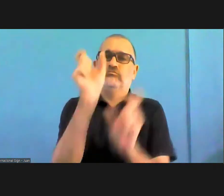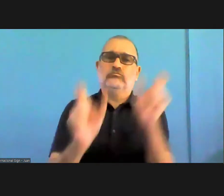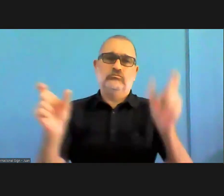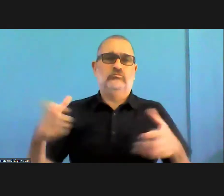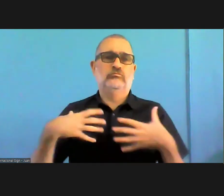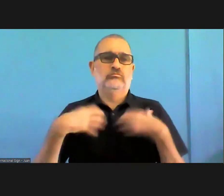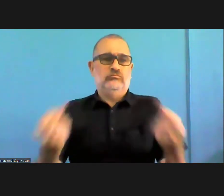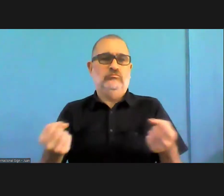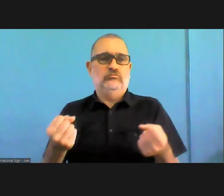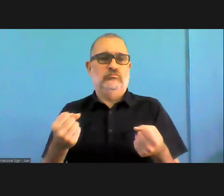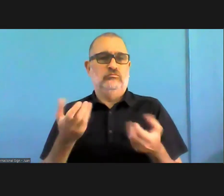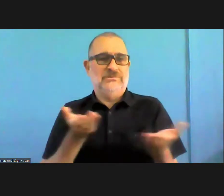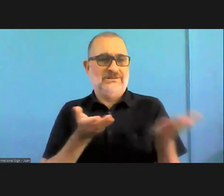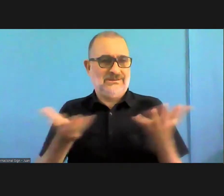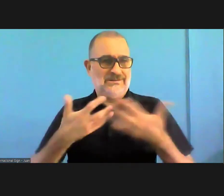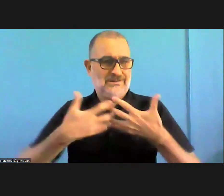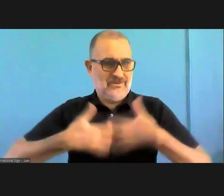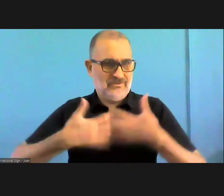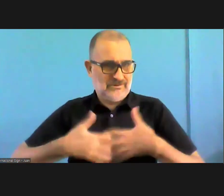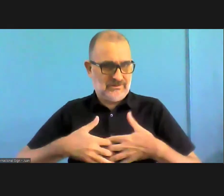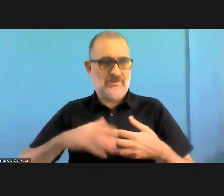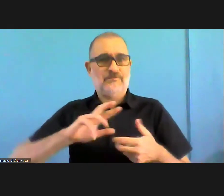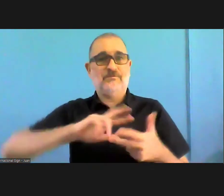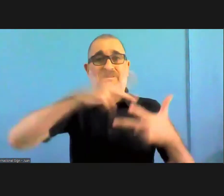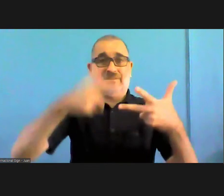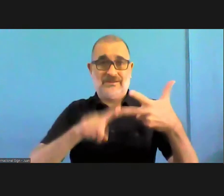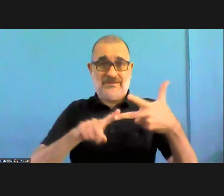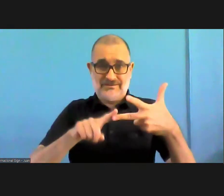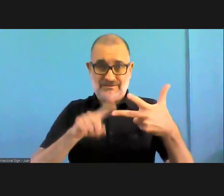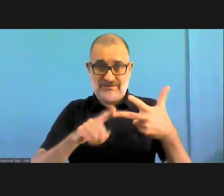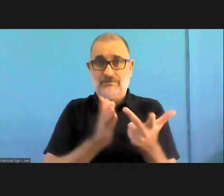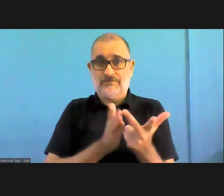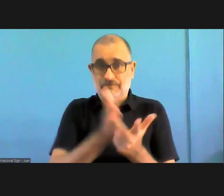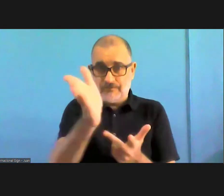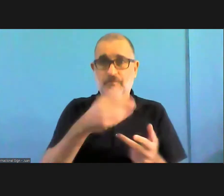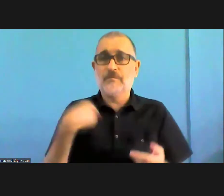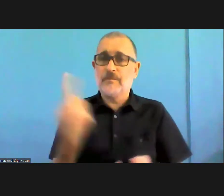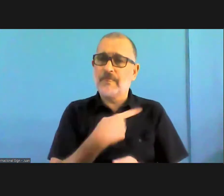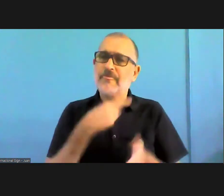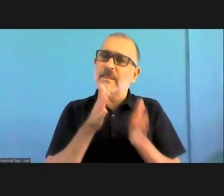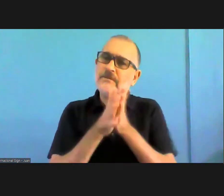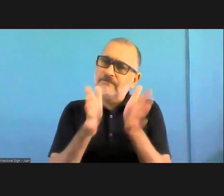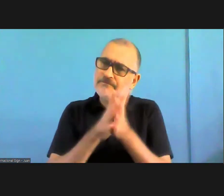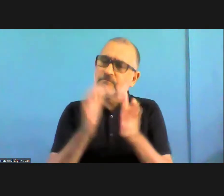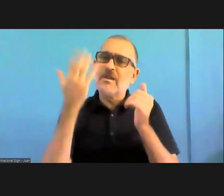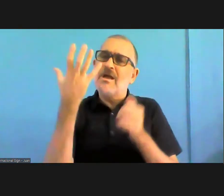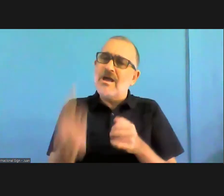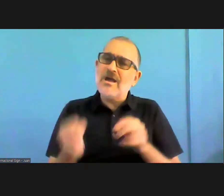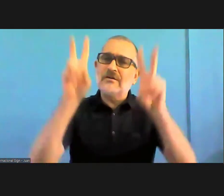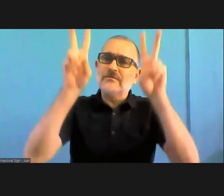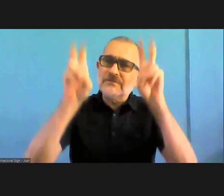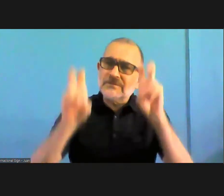capacity of health service delivery networks. The capacity to expand access.